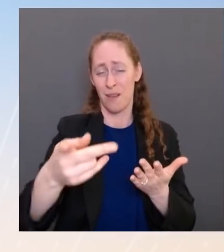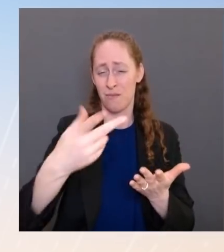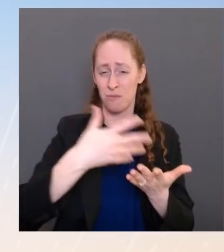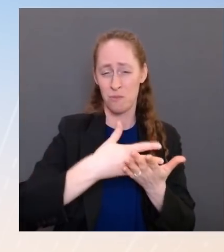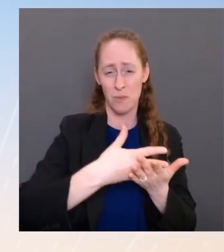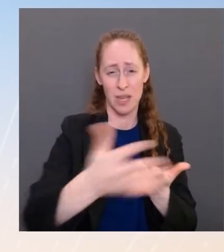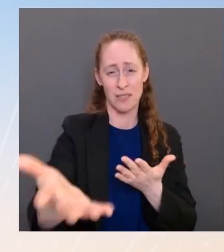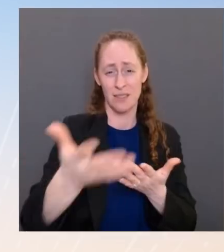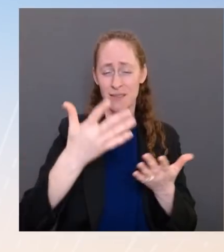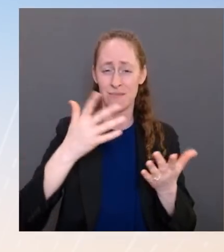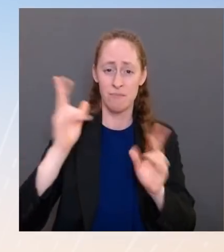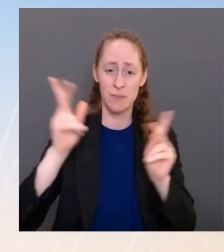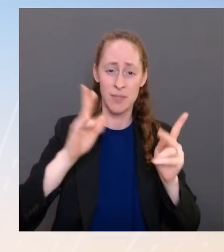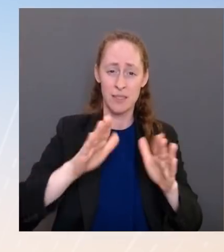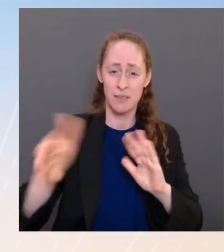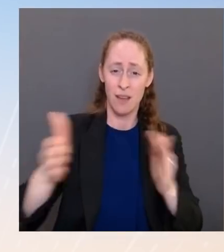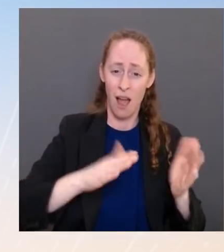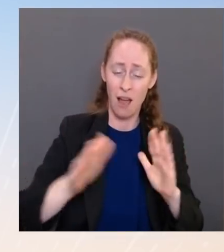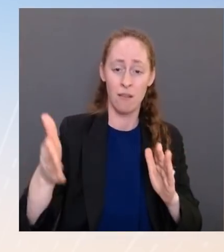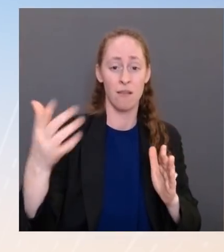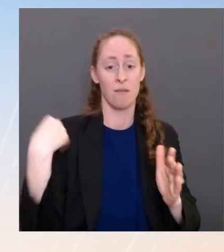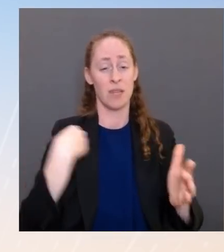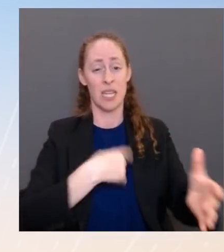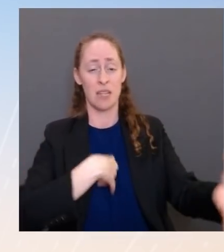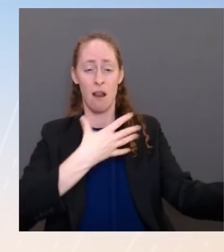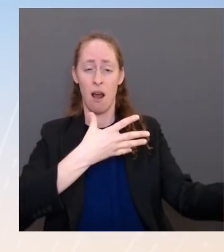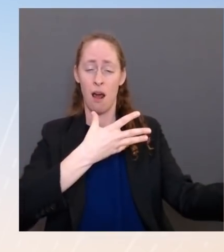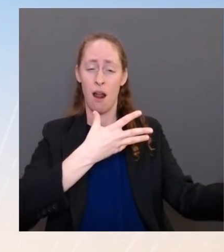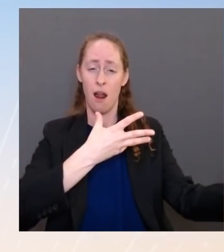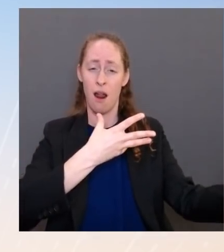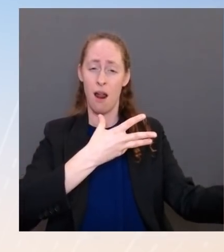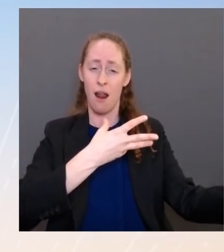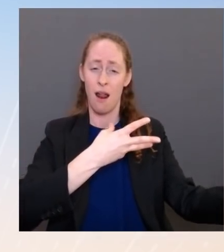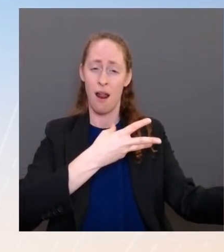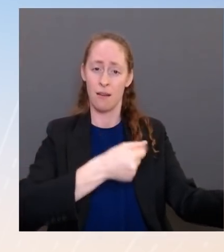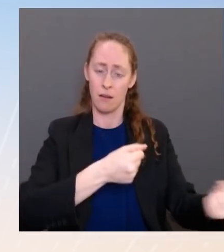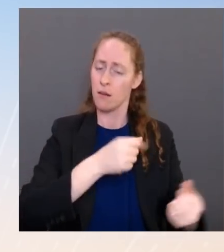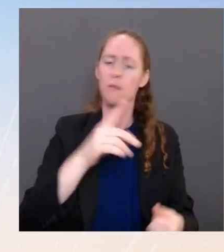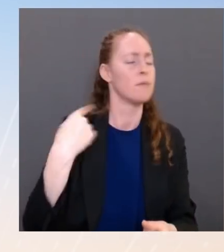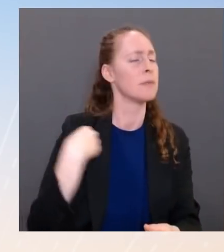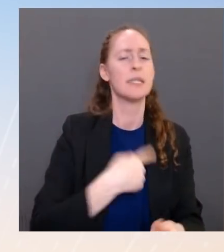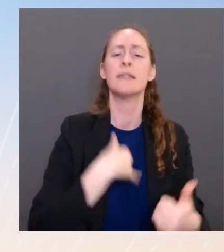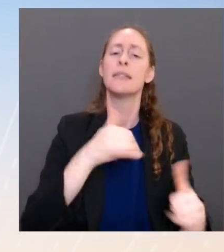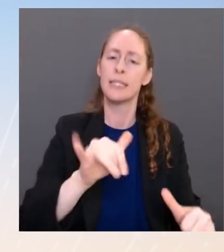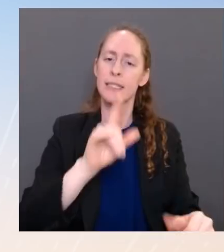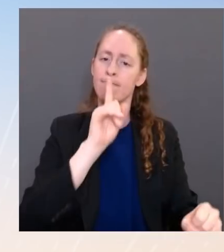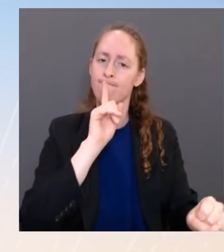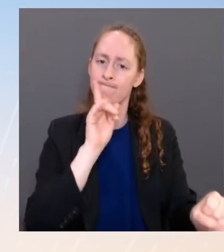we still have committed to be supporters -- humanitarian supporters through a range of NGOs